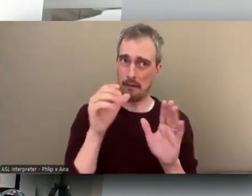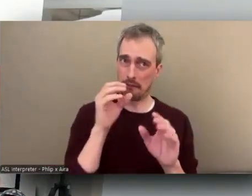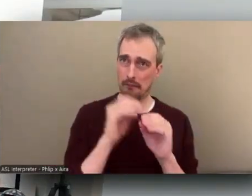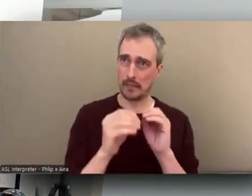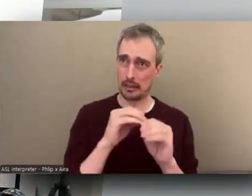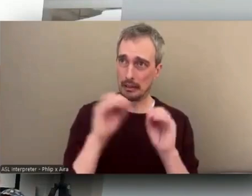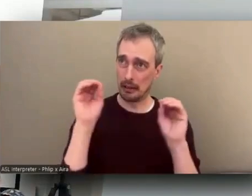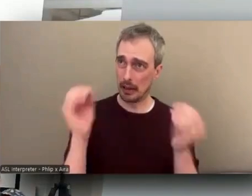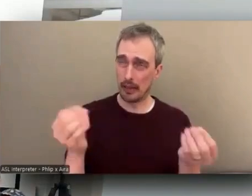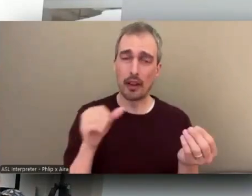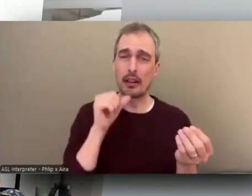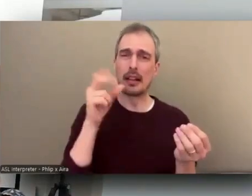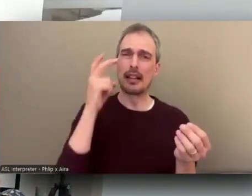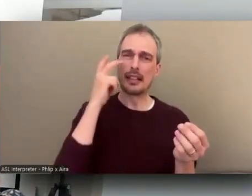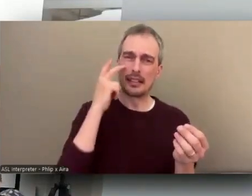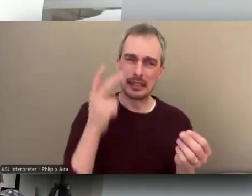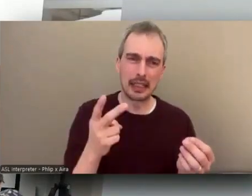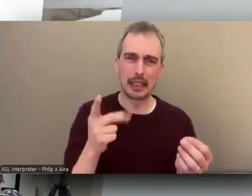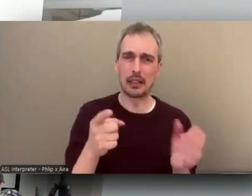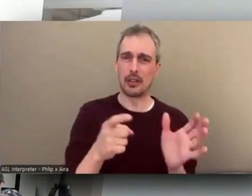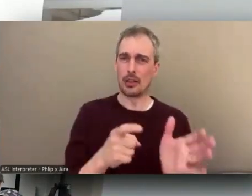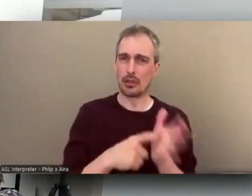I didn't see anywhere in there a requirement to actually Actually remediate anything?. You got